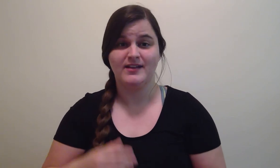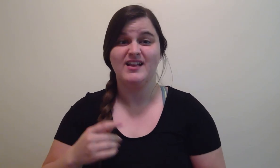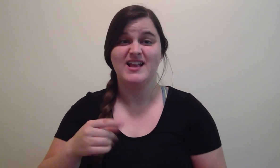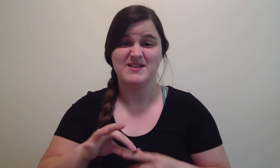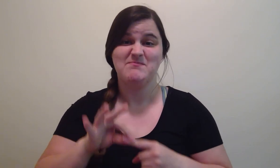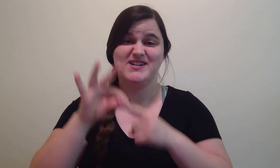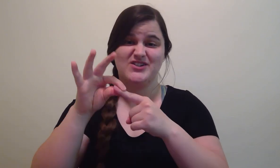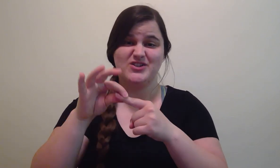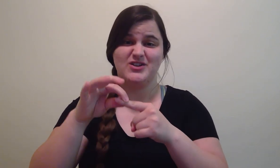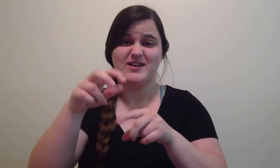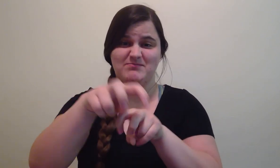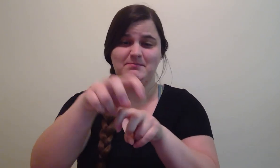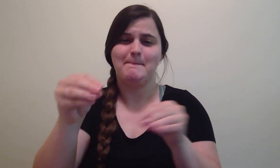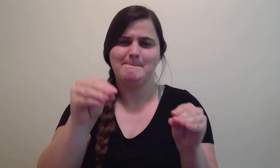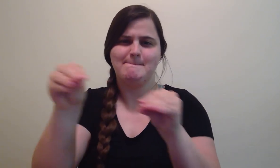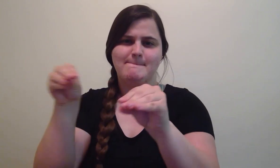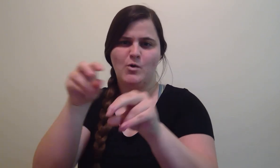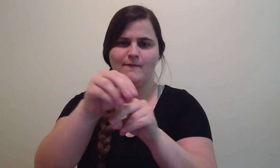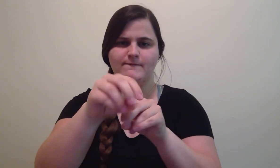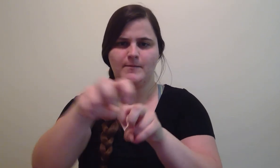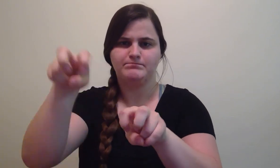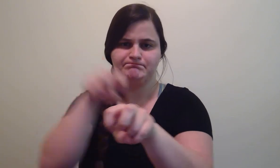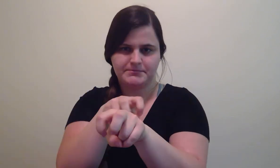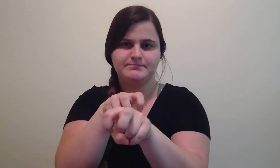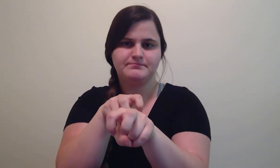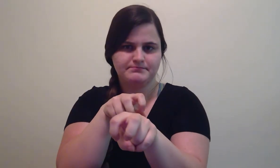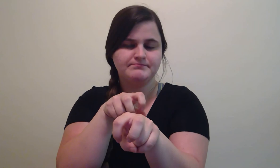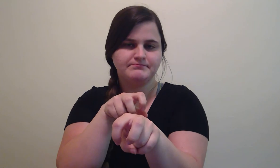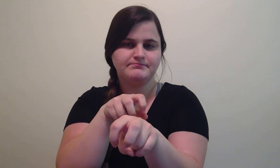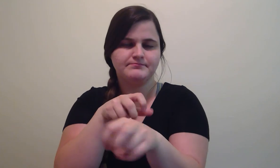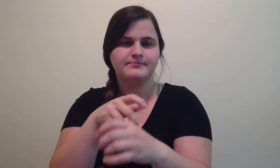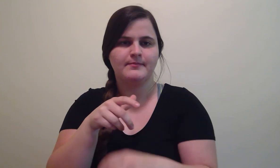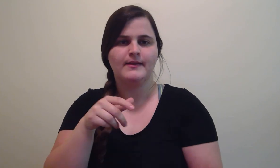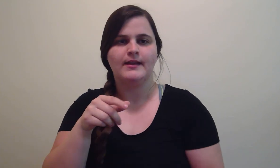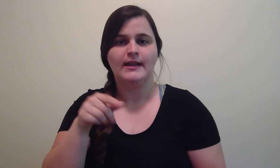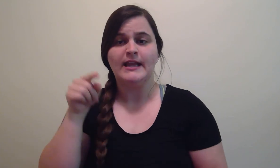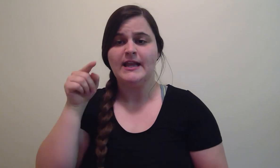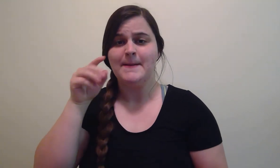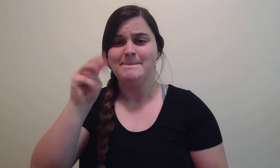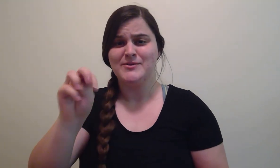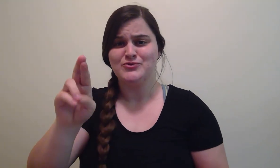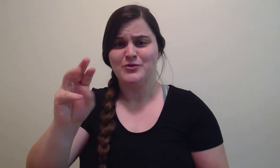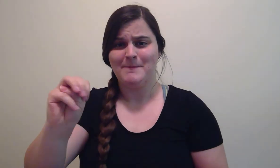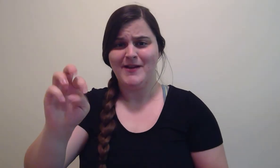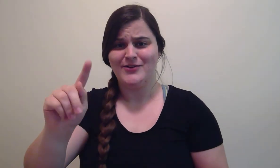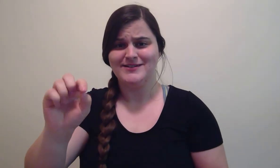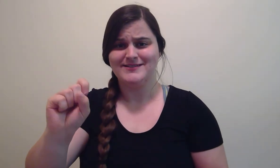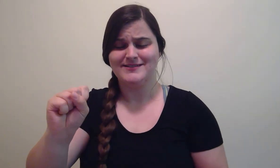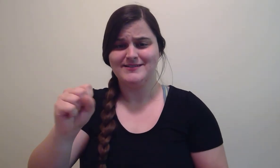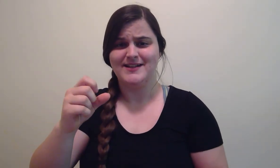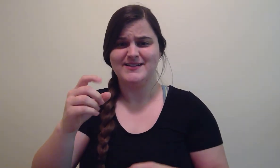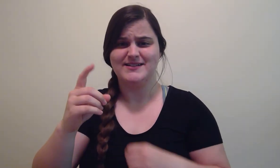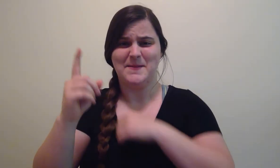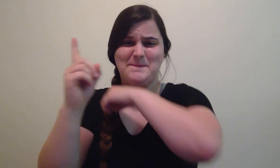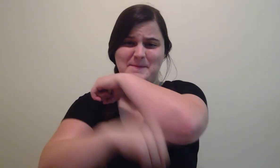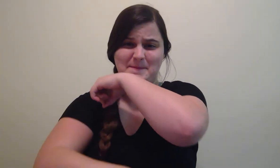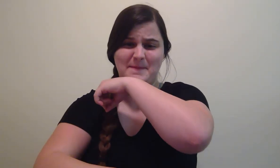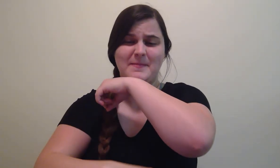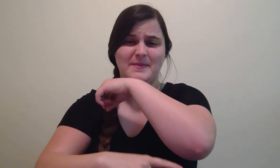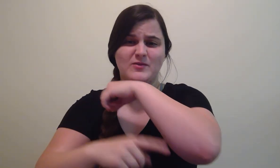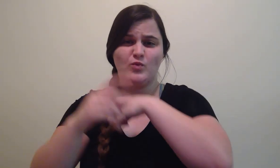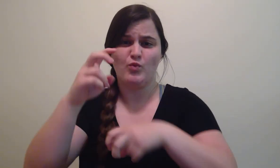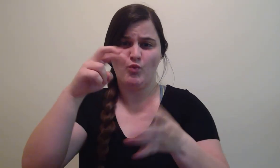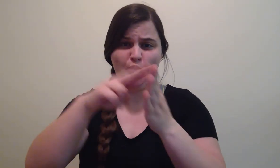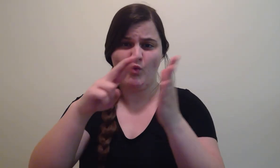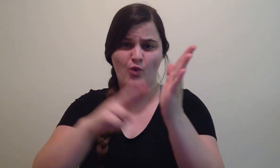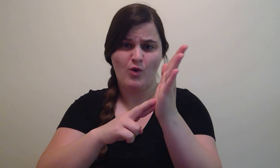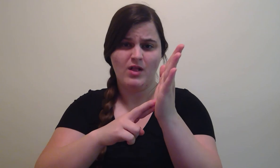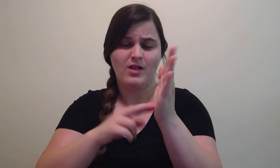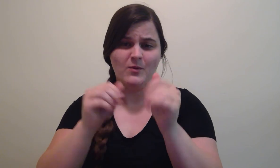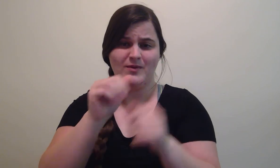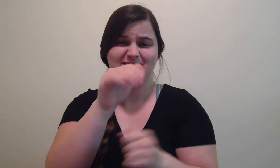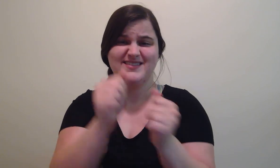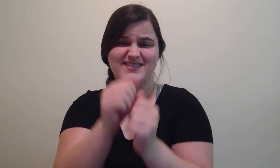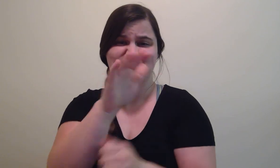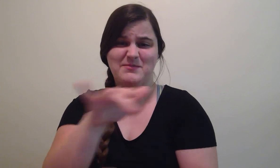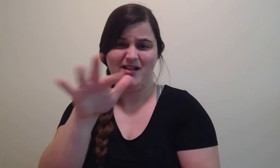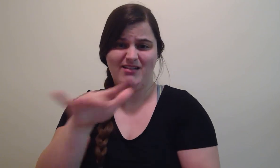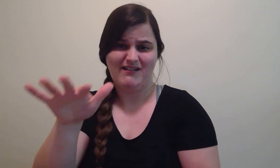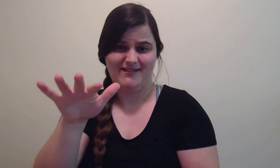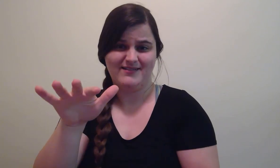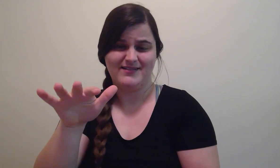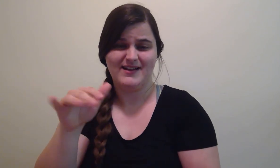Especially after Mr. Mertins moved me behind him. Mr Mertins had a detention policy about spelling,